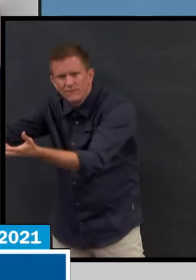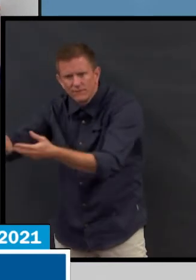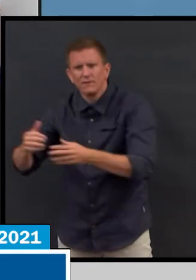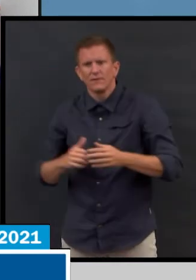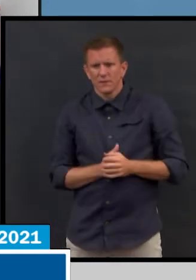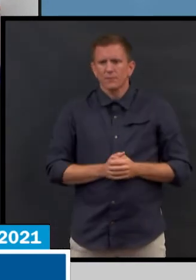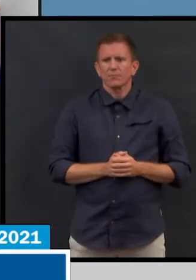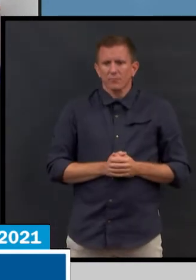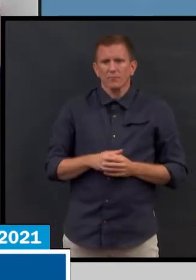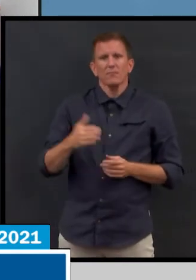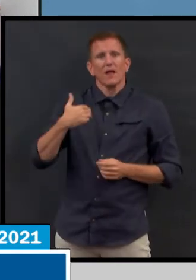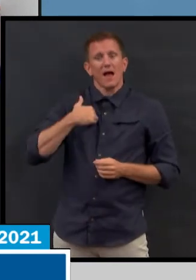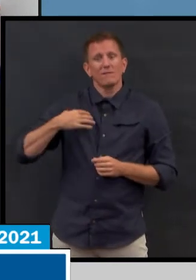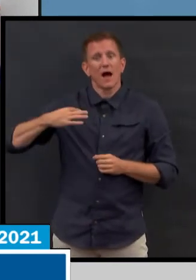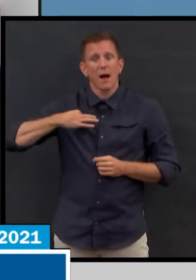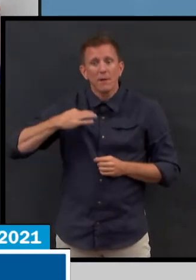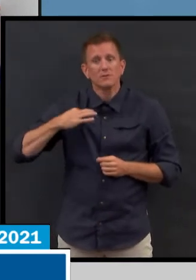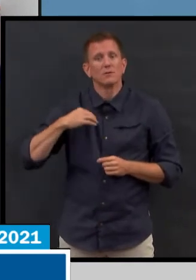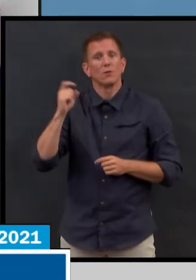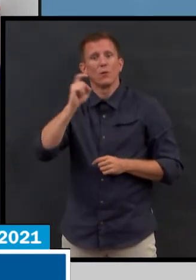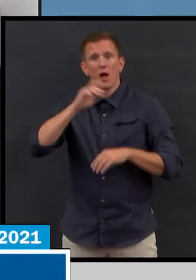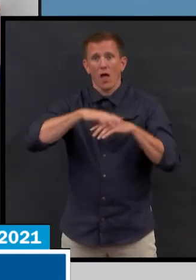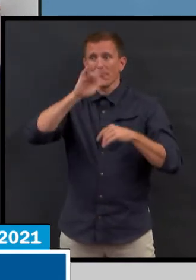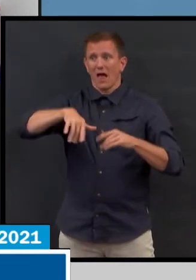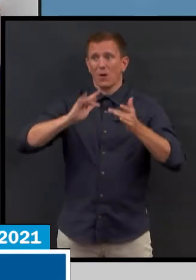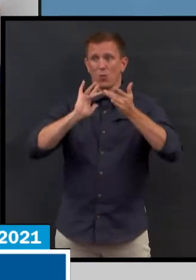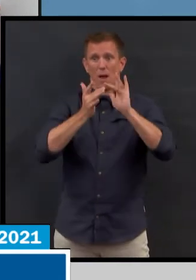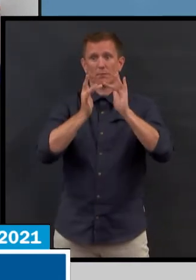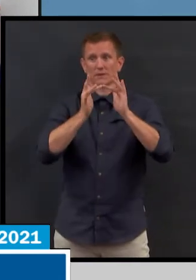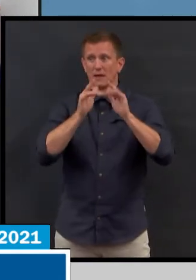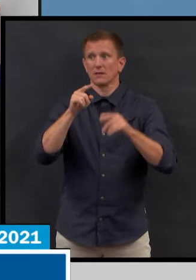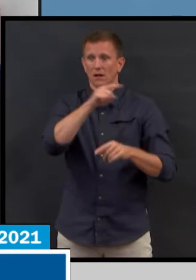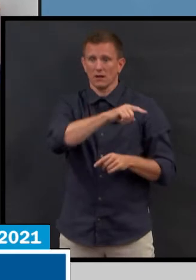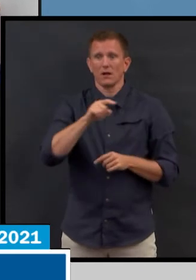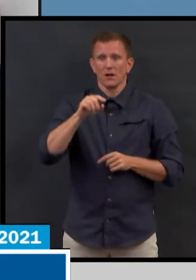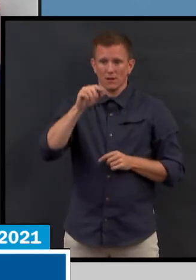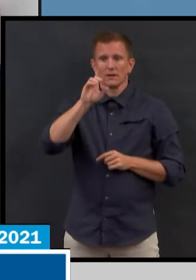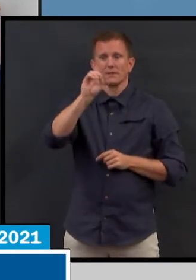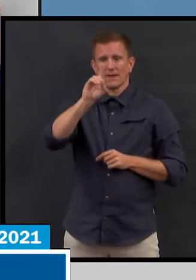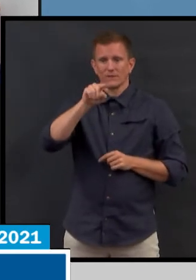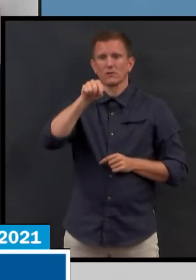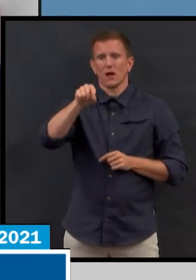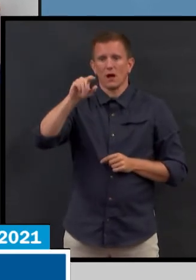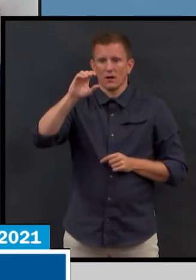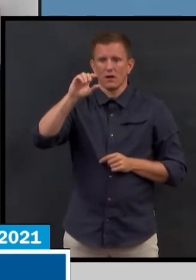out to the best of ability and there are local non-profits that are helping to assist people